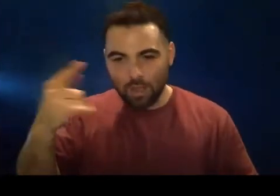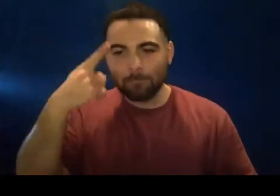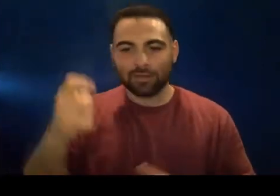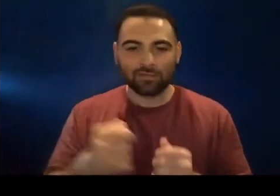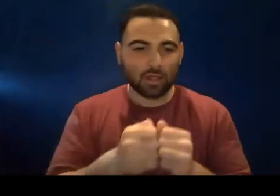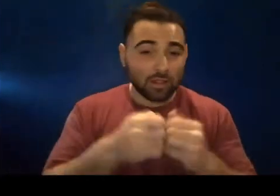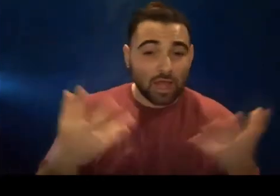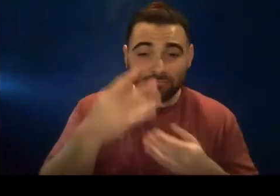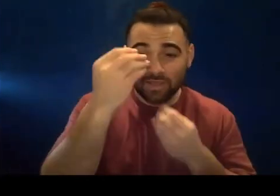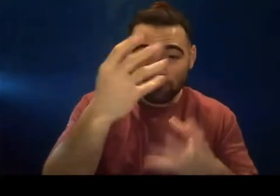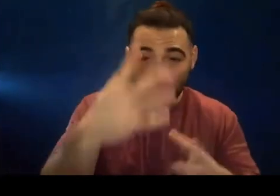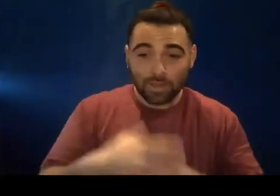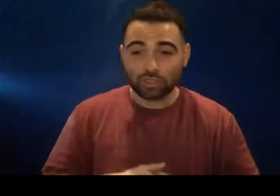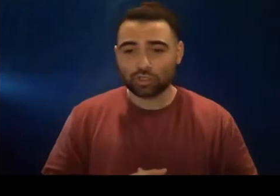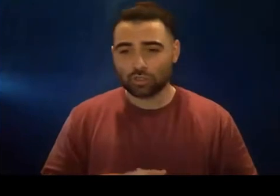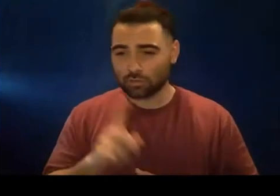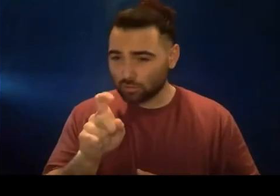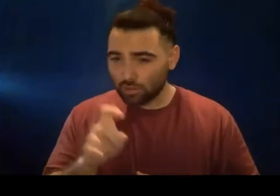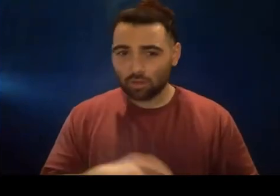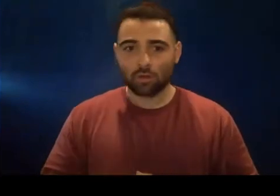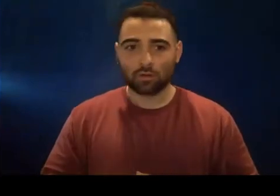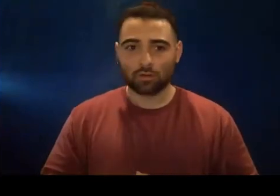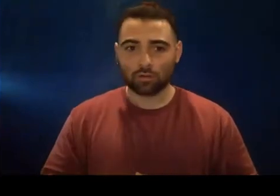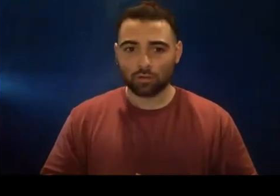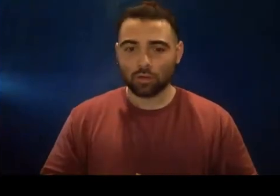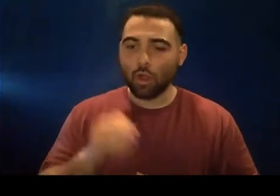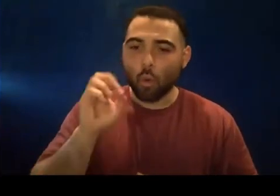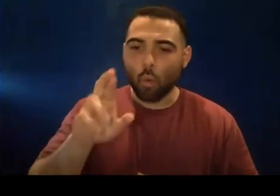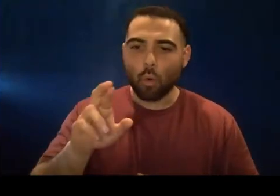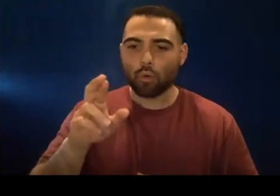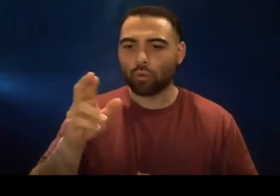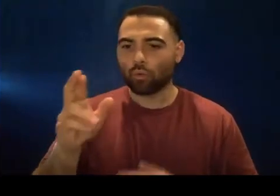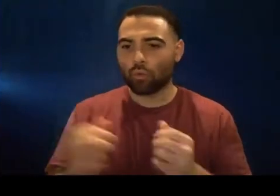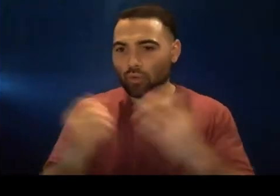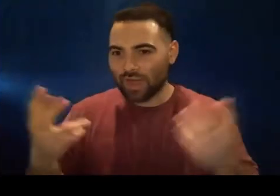that was available and as well as the volume of issues that presented themselves,